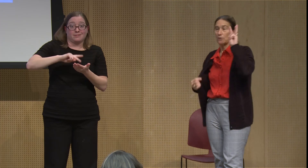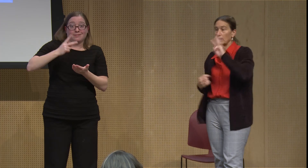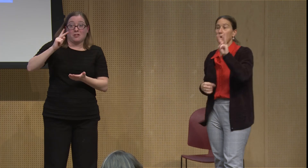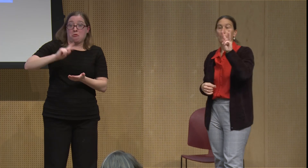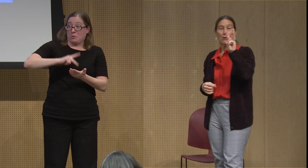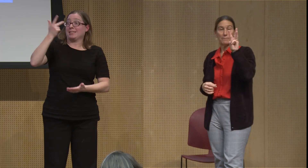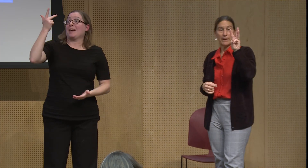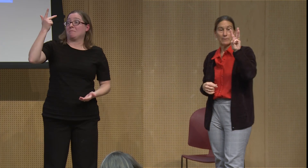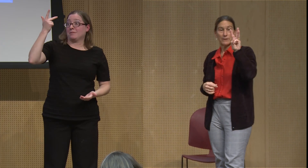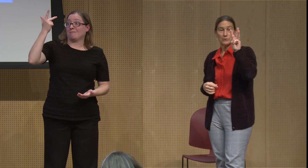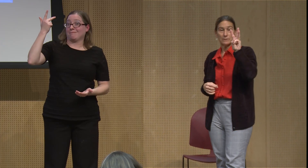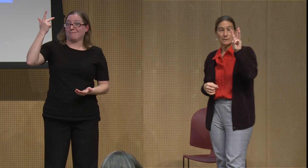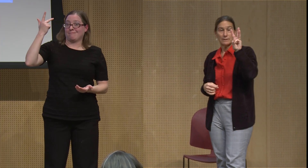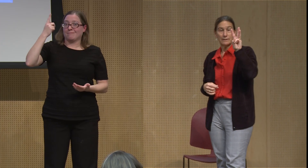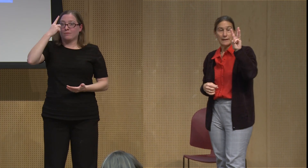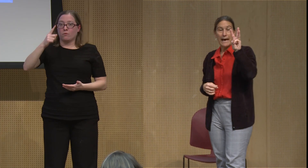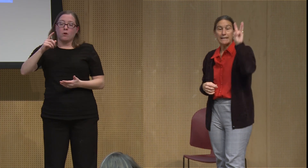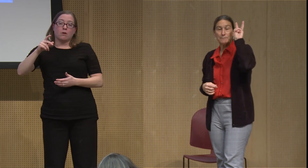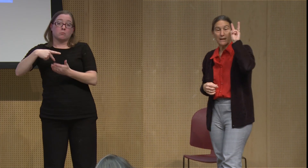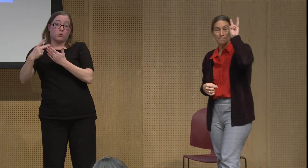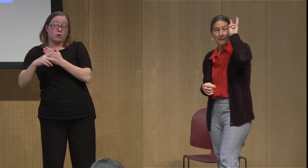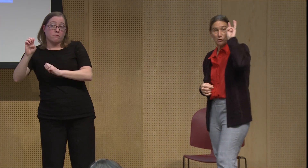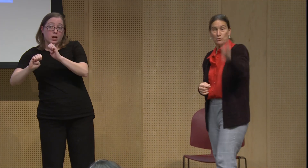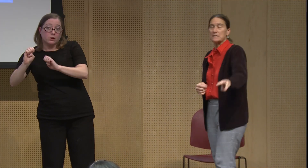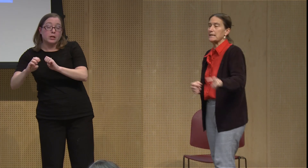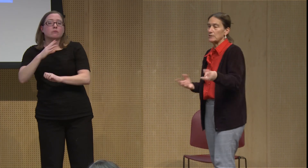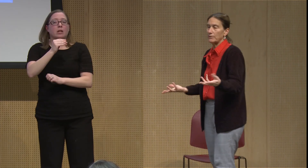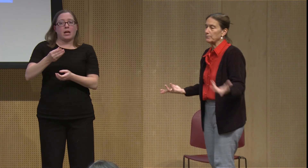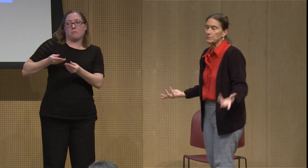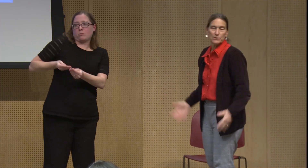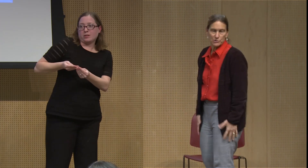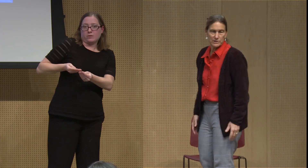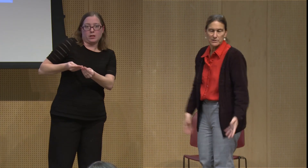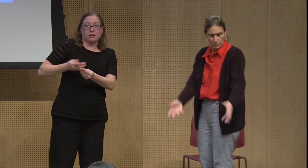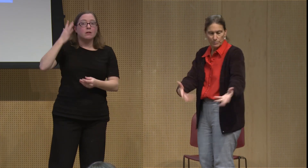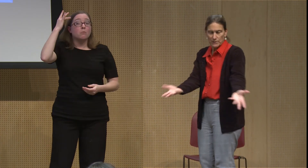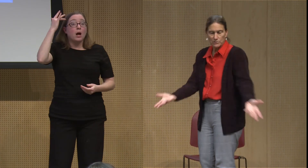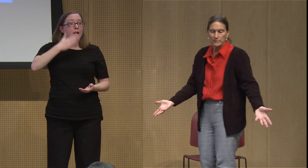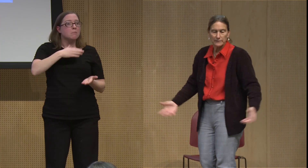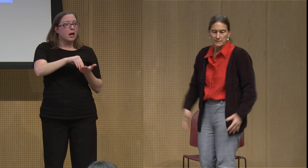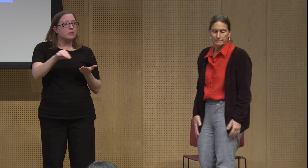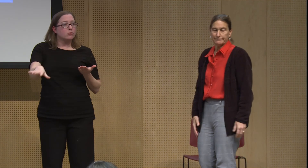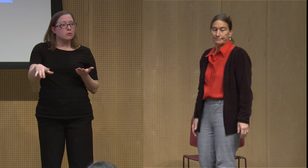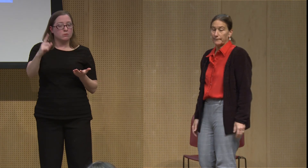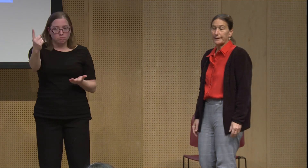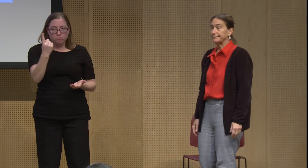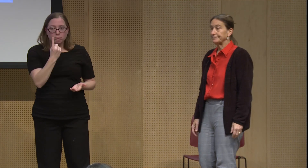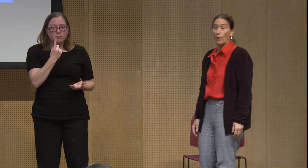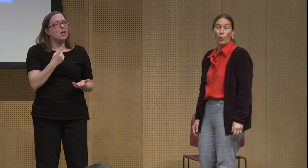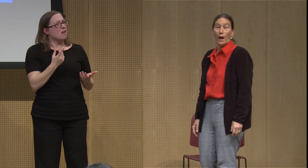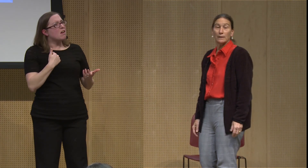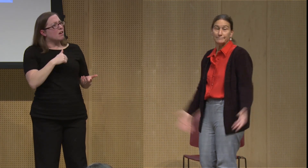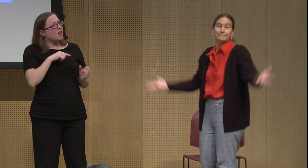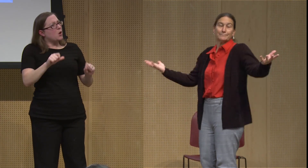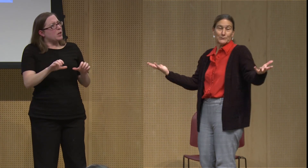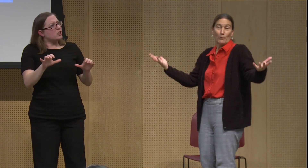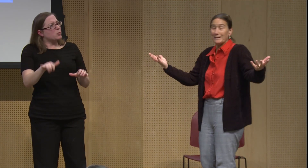AND ALL ABOUT PROGRAM EVALUATION, AND IT'S BECAUSE MY STUDENT SAID, "YOU KNOW, ANN, WE REALLY SHOULD-- THIS IS--WE COULD DO THIS." I'M LIKE, "OK," SO WE DID.